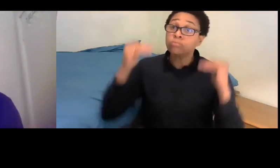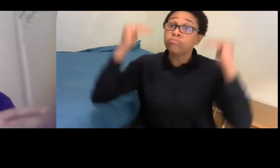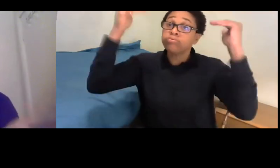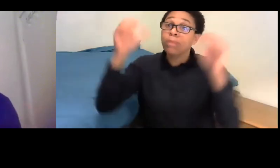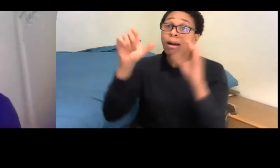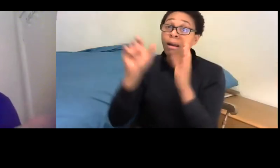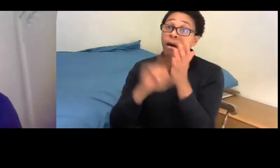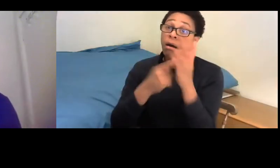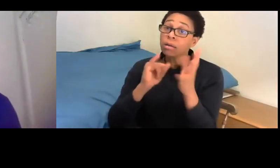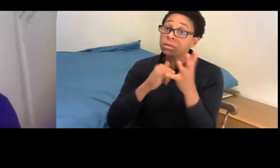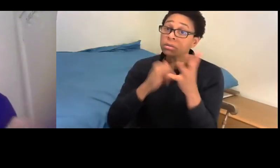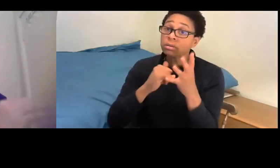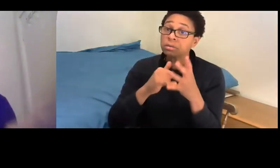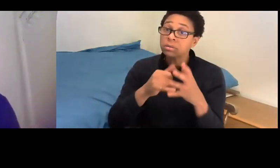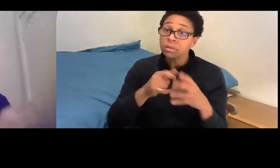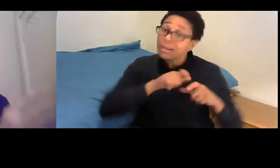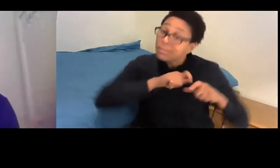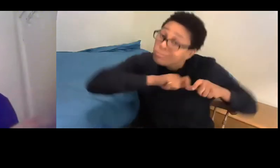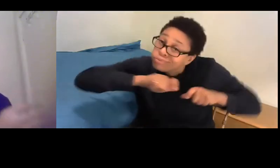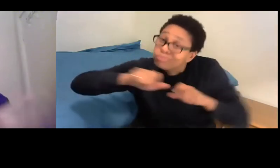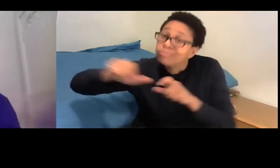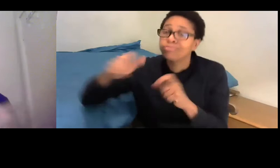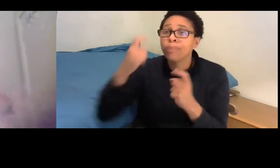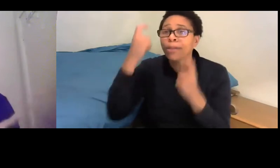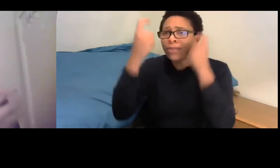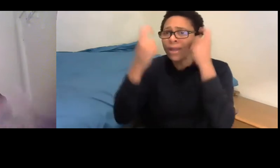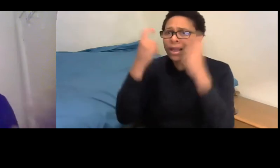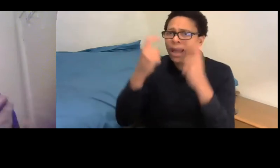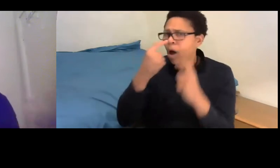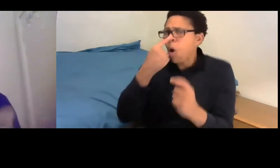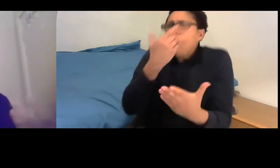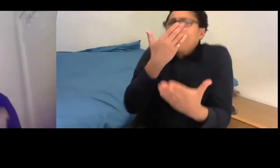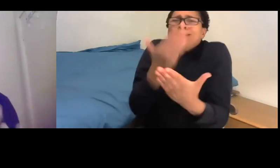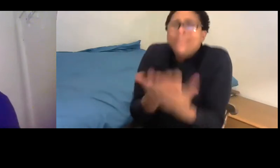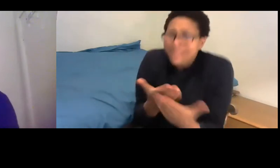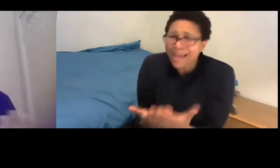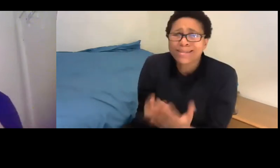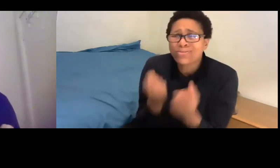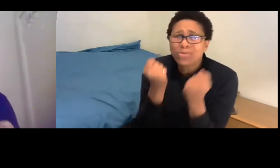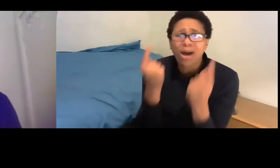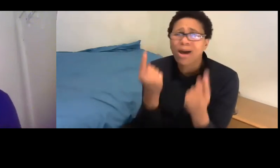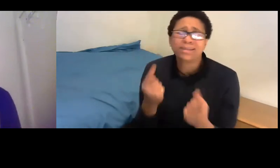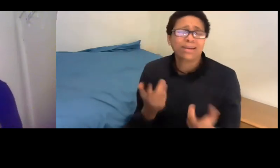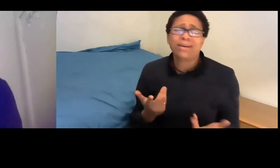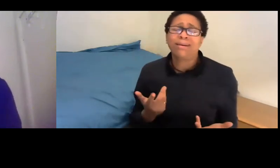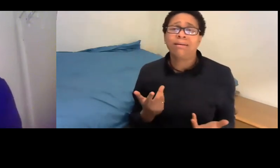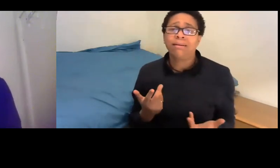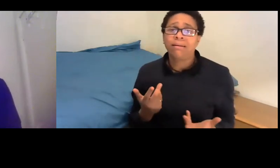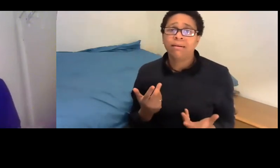continues in Malaysia. Now, this kind of obsession that's, you know, kind of an internalized elite